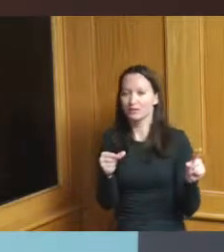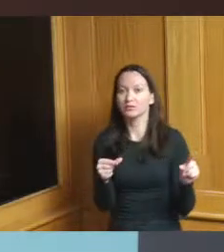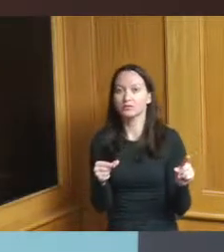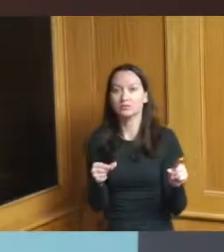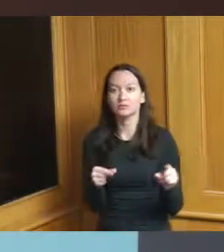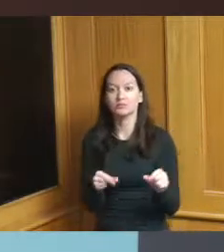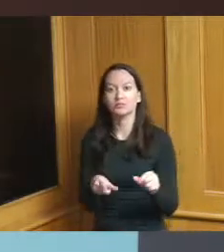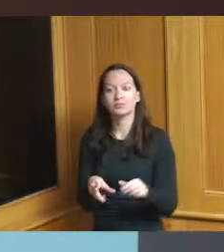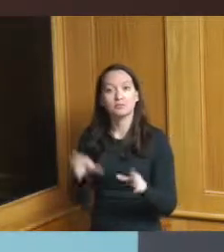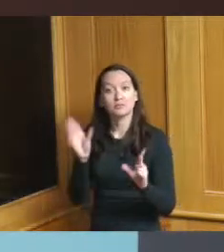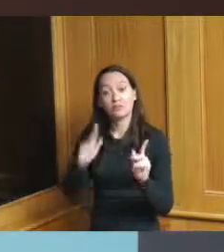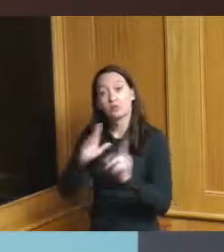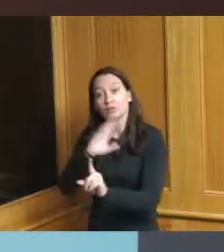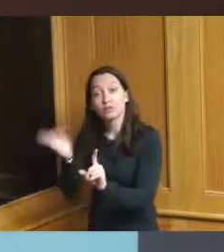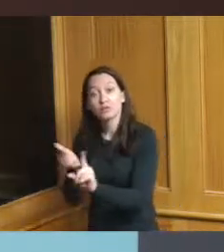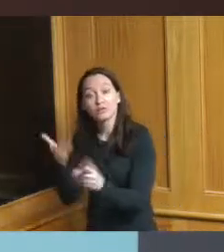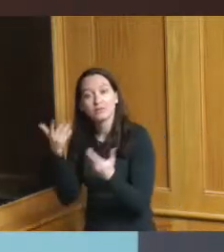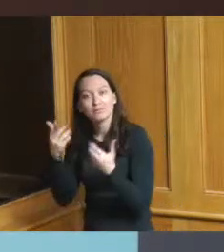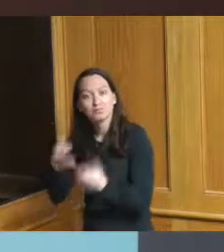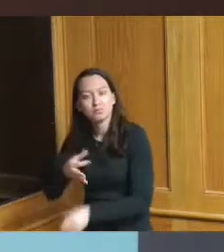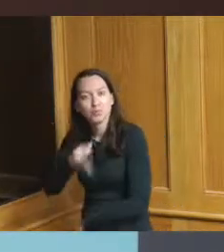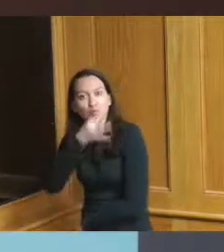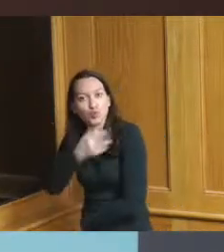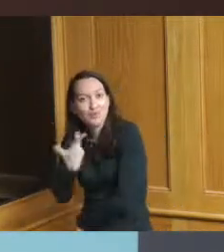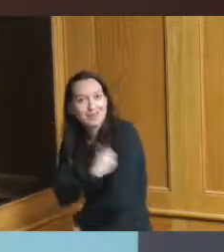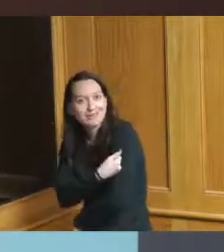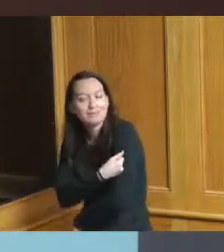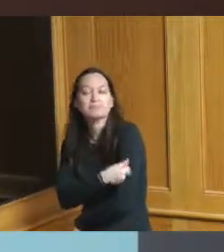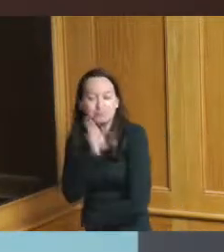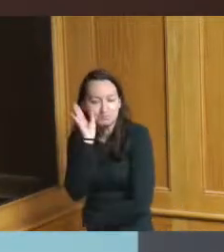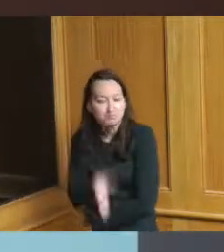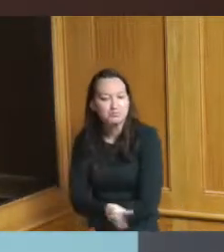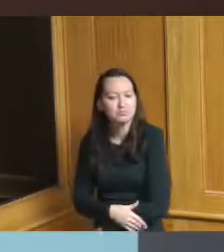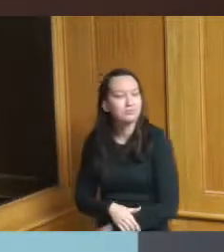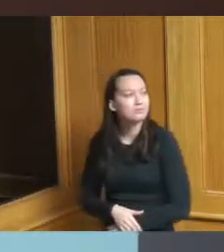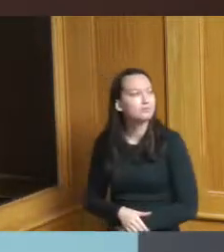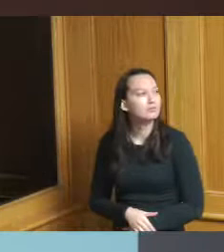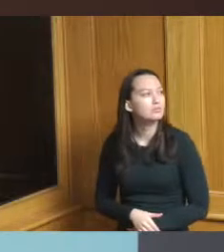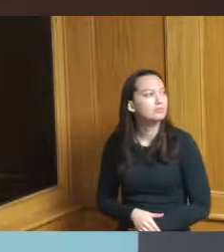take the vaccine and when they're going to do it soon it is I haven't yet but I intend to